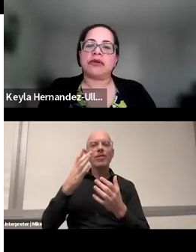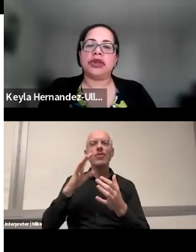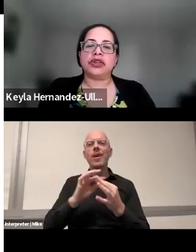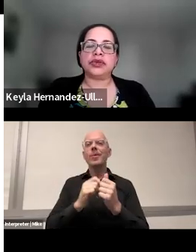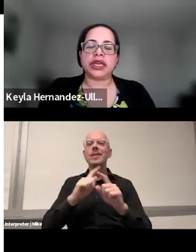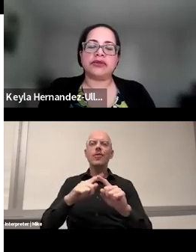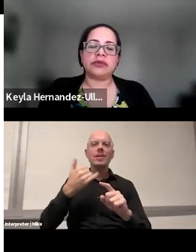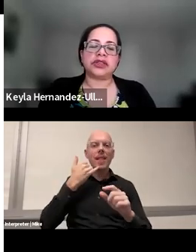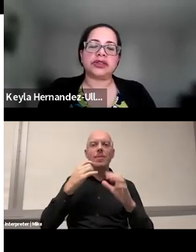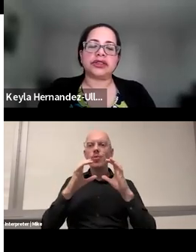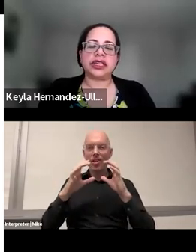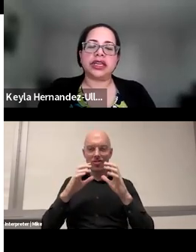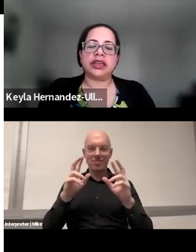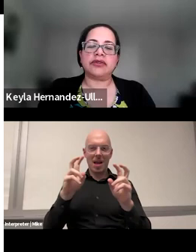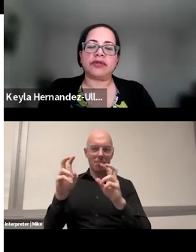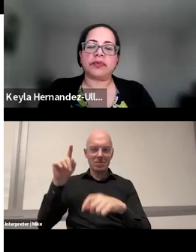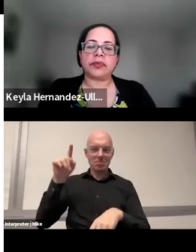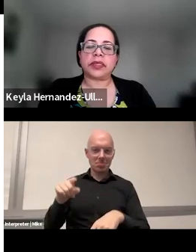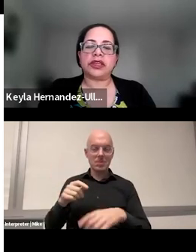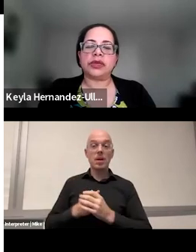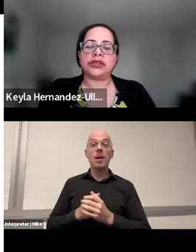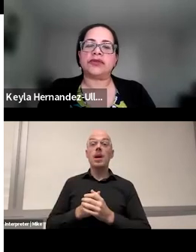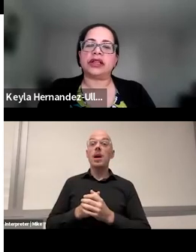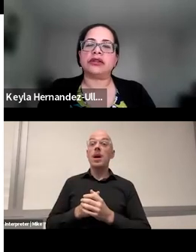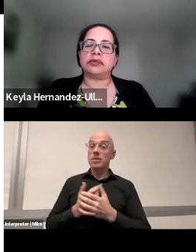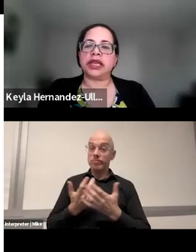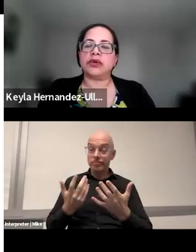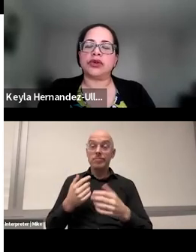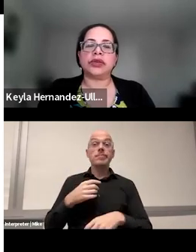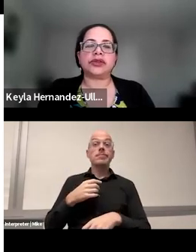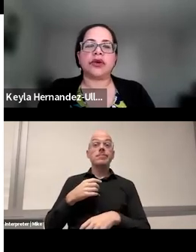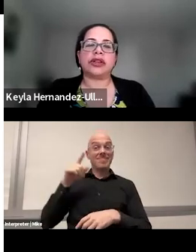Keyla Hernandez-Ulloa: telecommunication topics, and we use that information to see if